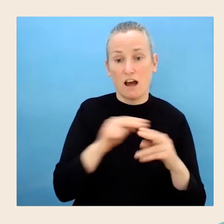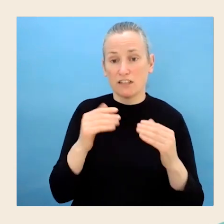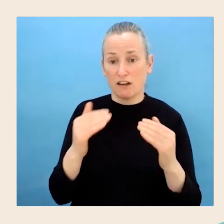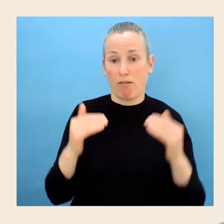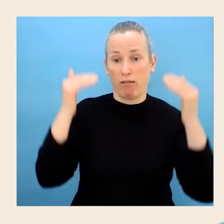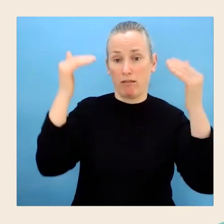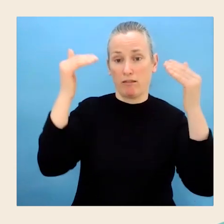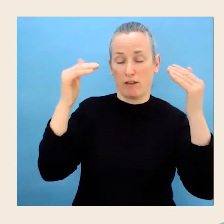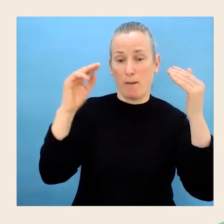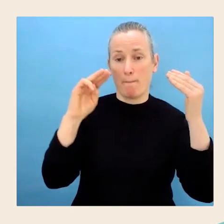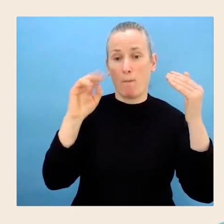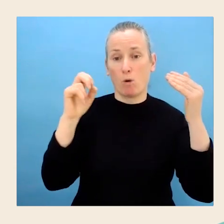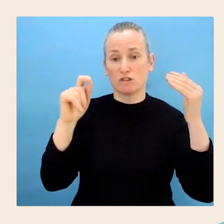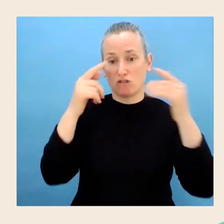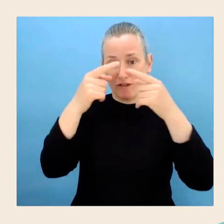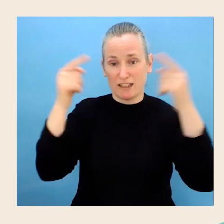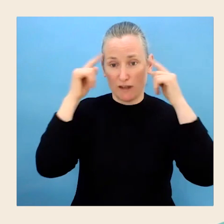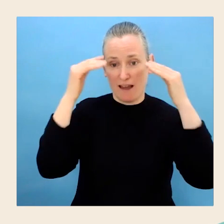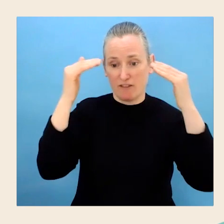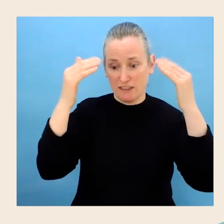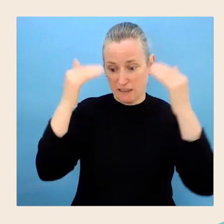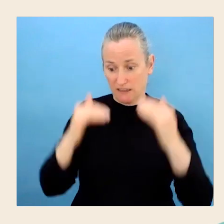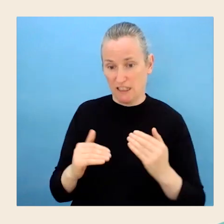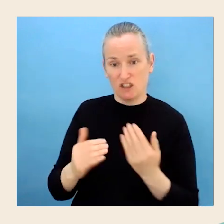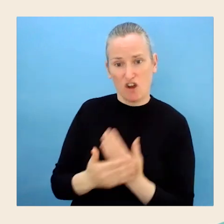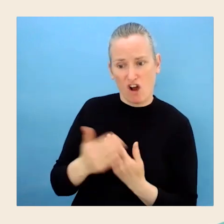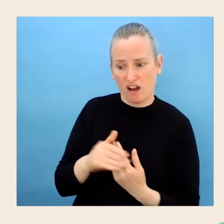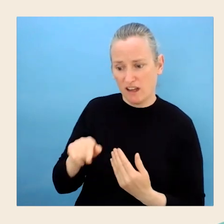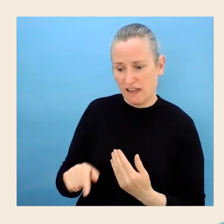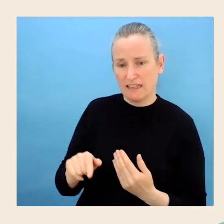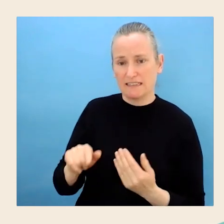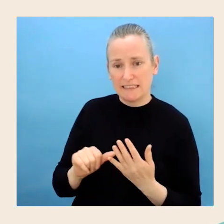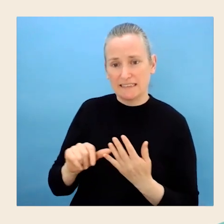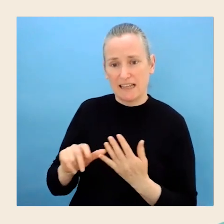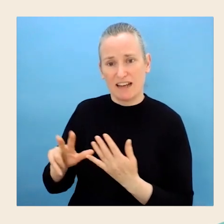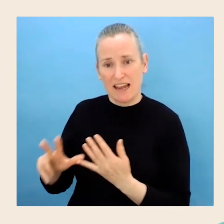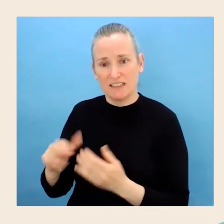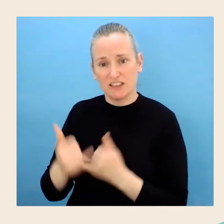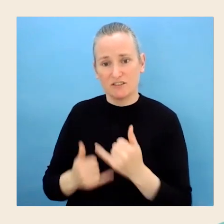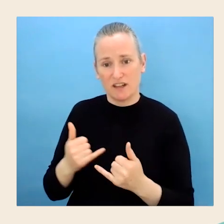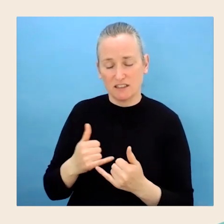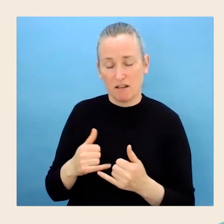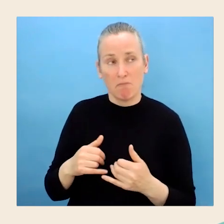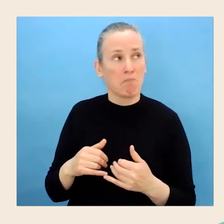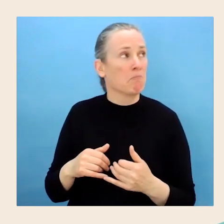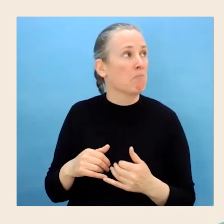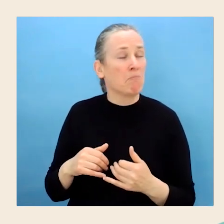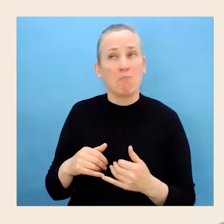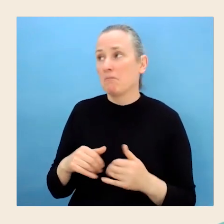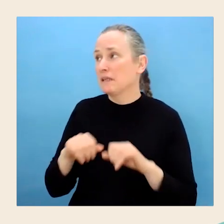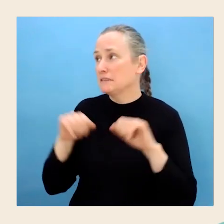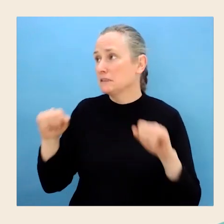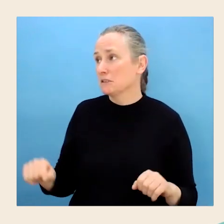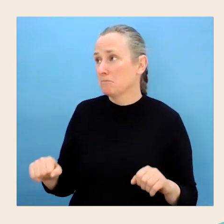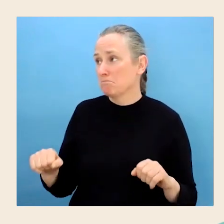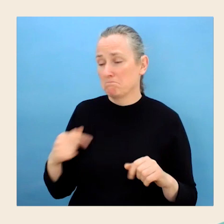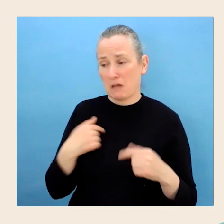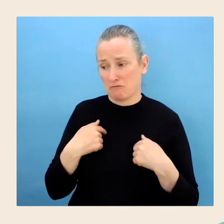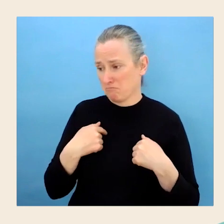when they realise this system is not made for me. And I think that's a huge loss of richness